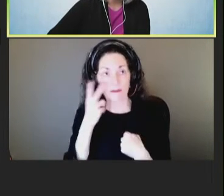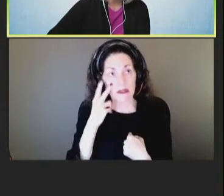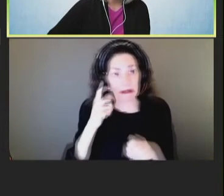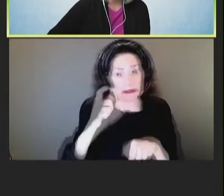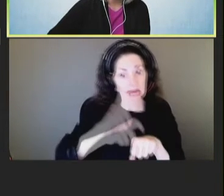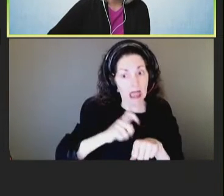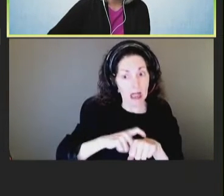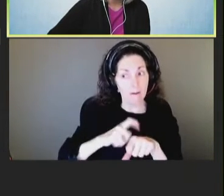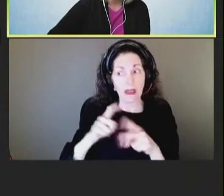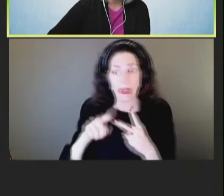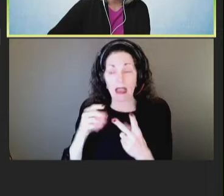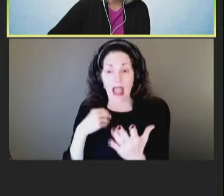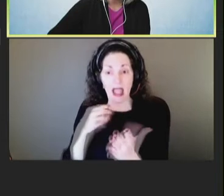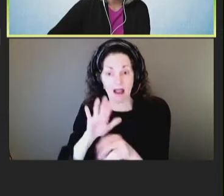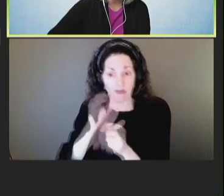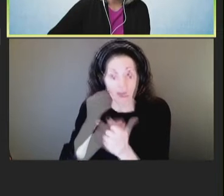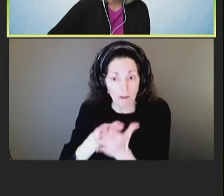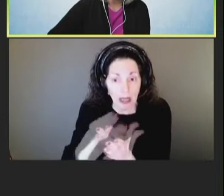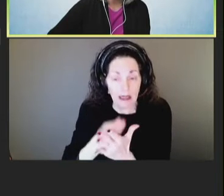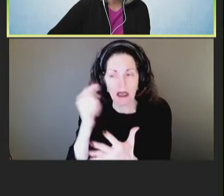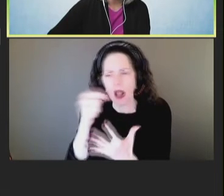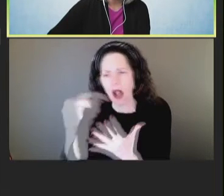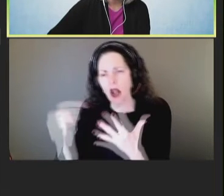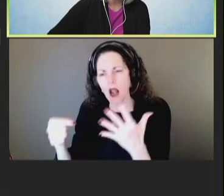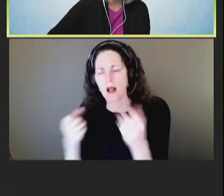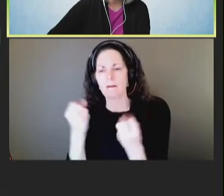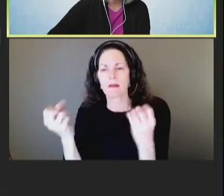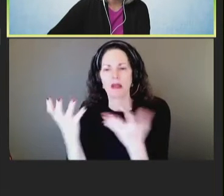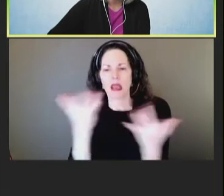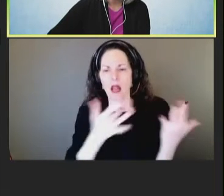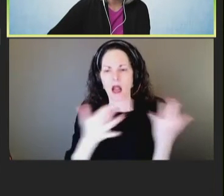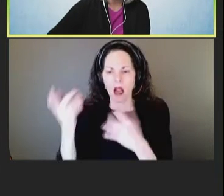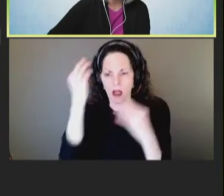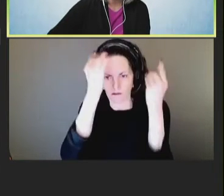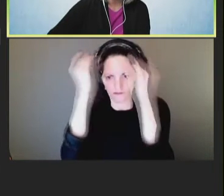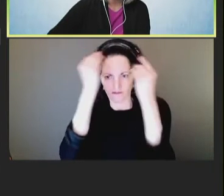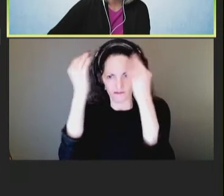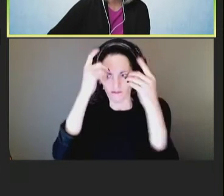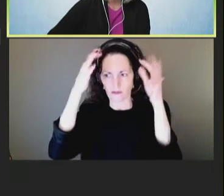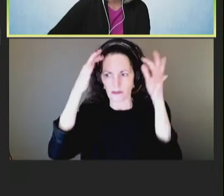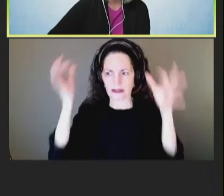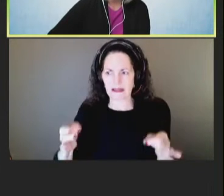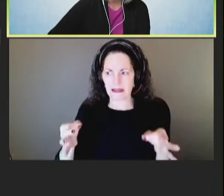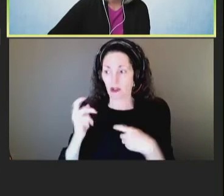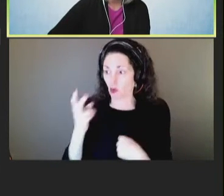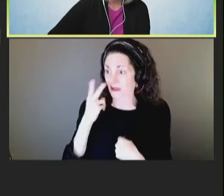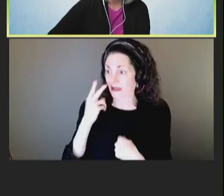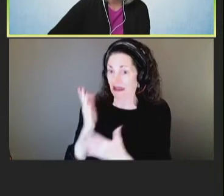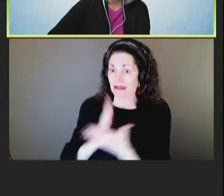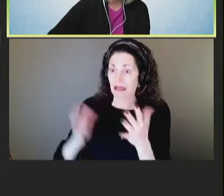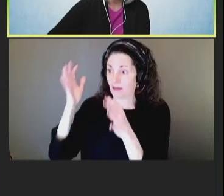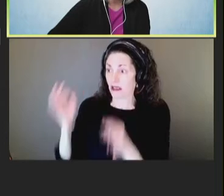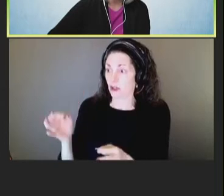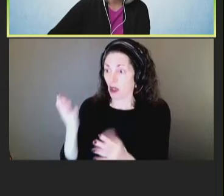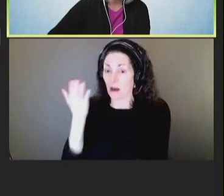And so, on the right is just a notional graph of some of the decisions that could be made. Maybe nothing needs to happen because we